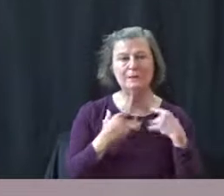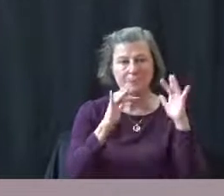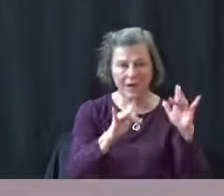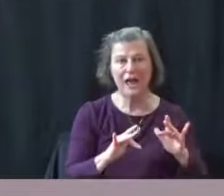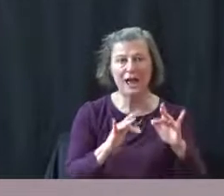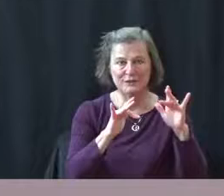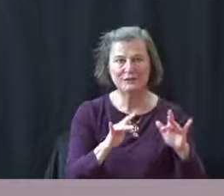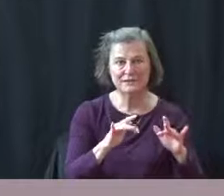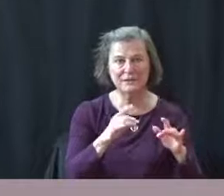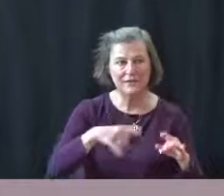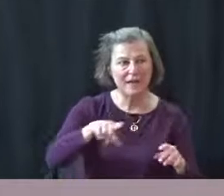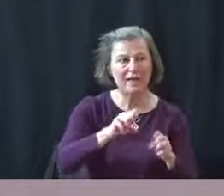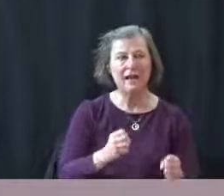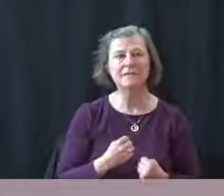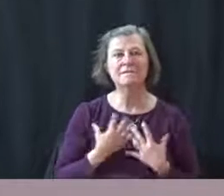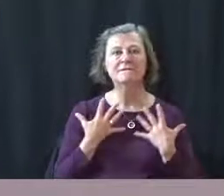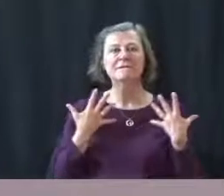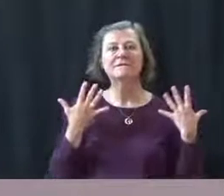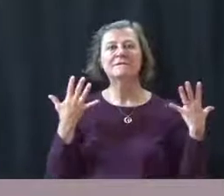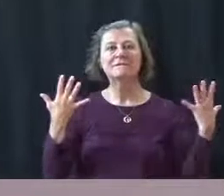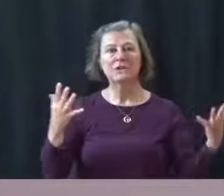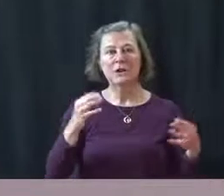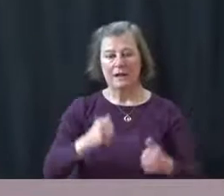flourish and live out the true promise of their lives.